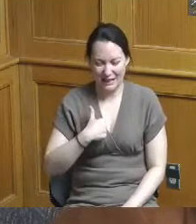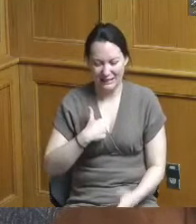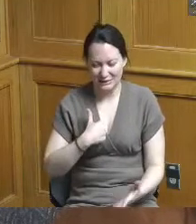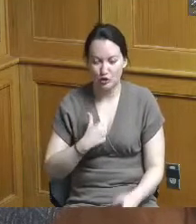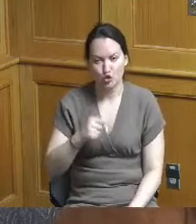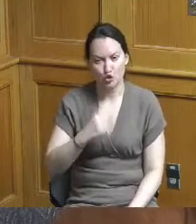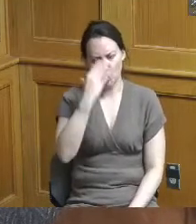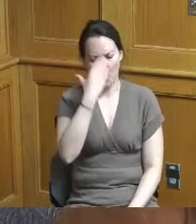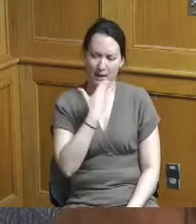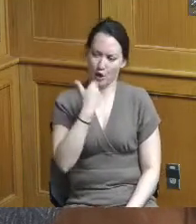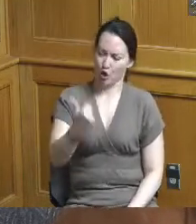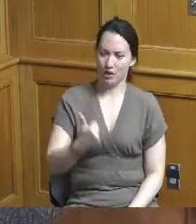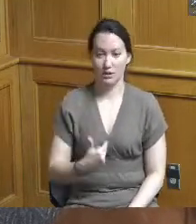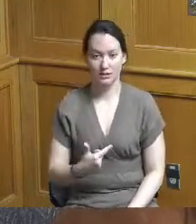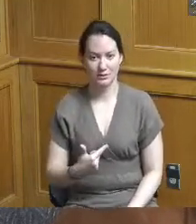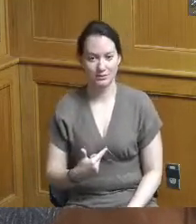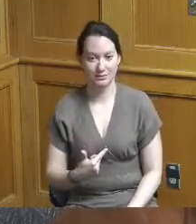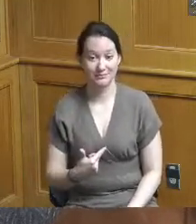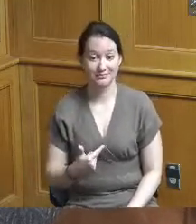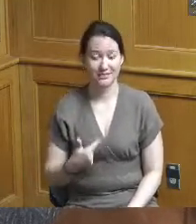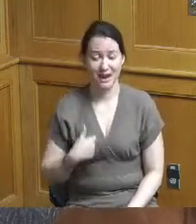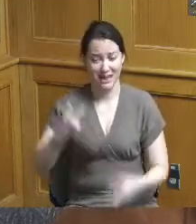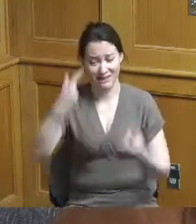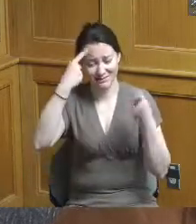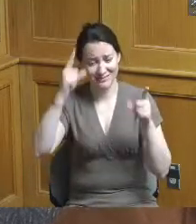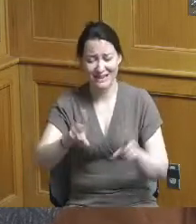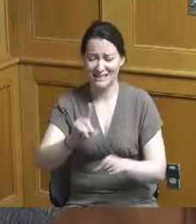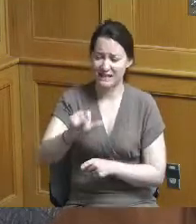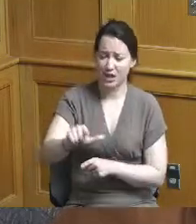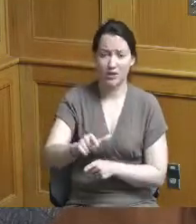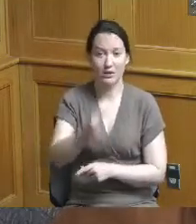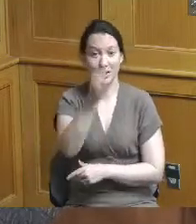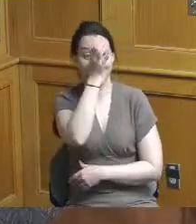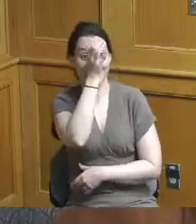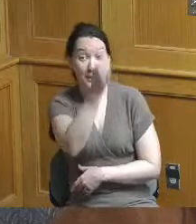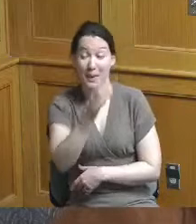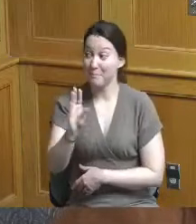so I wasn't here when the original deal and it's not about the concept of did the Millennium have